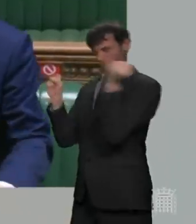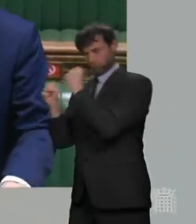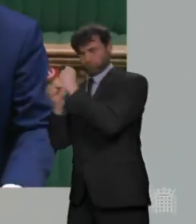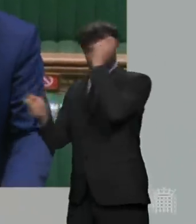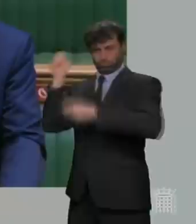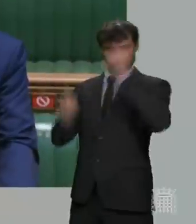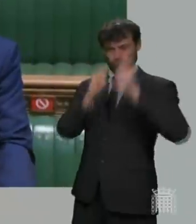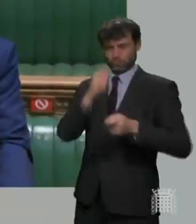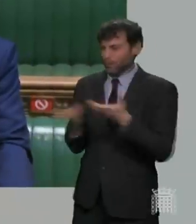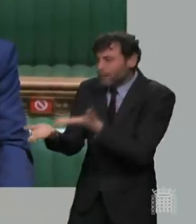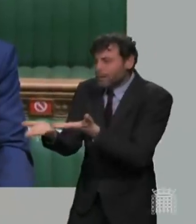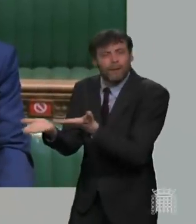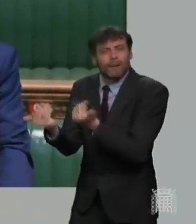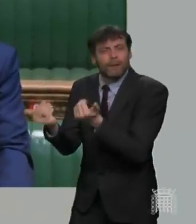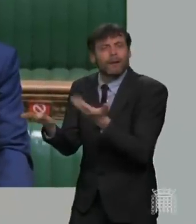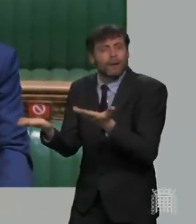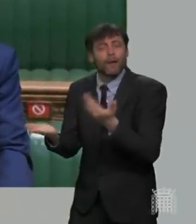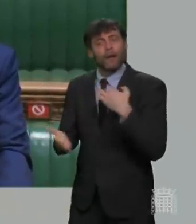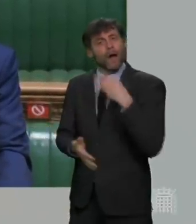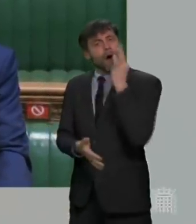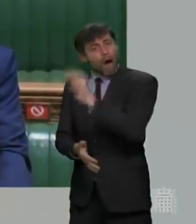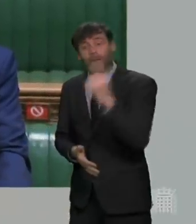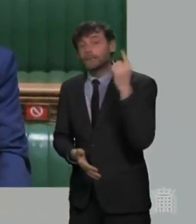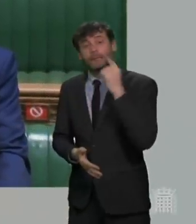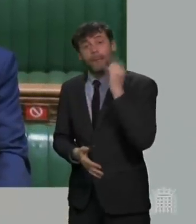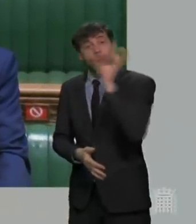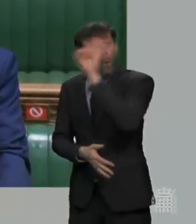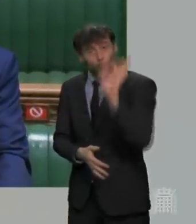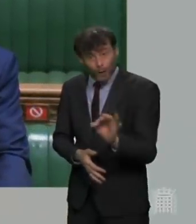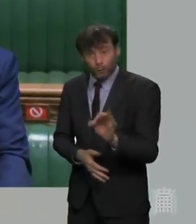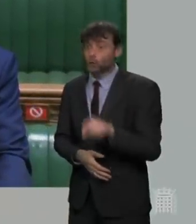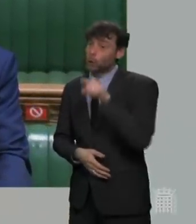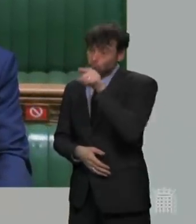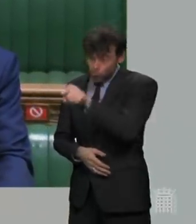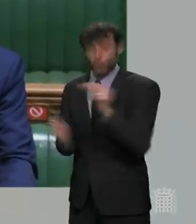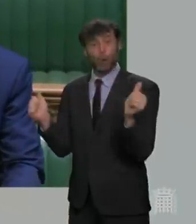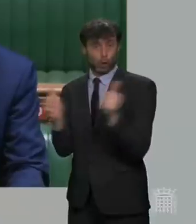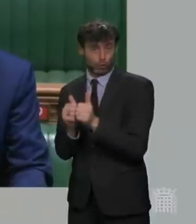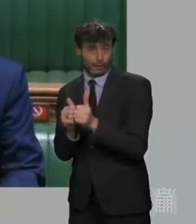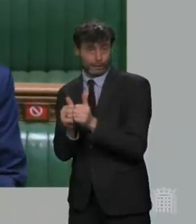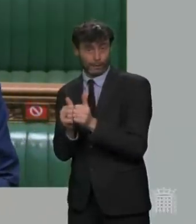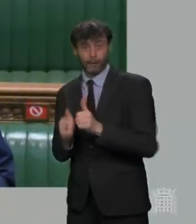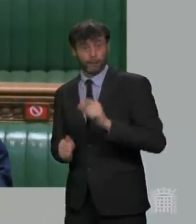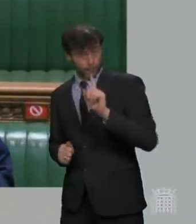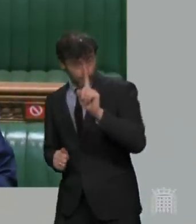Let me try something very simple: does the Prime Minister accept that NHS staff